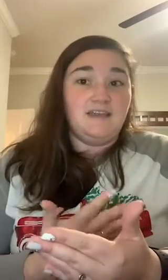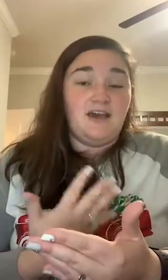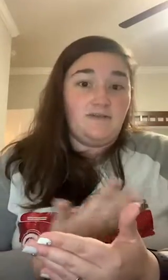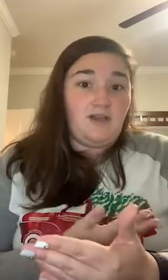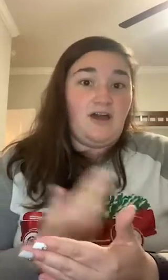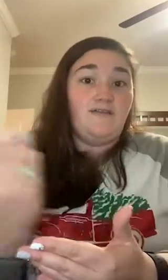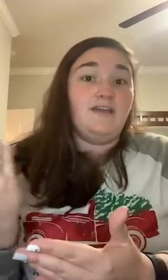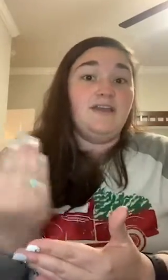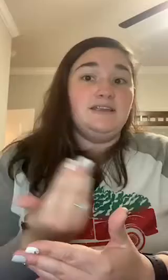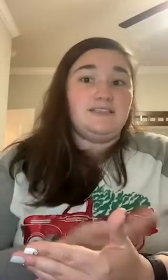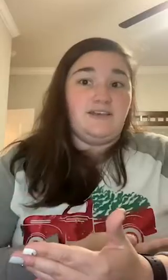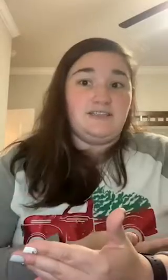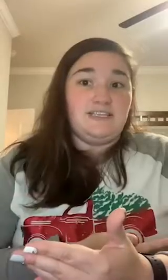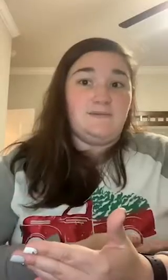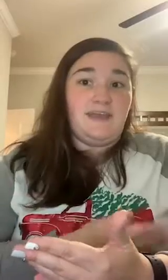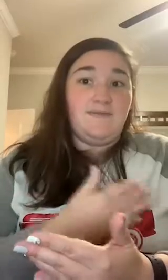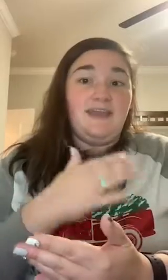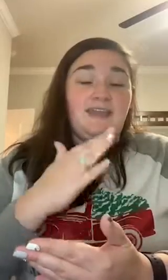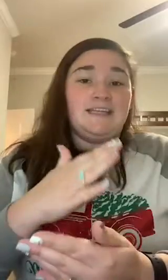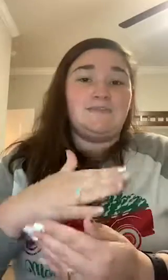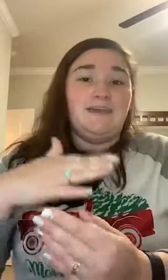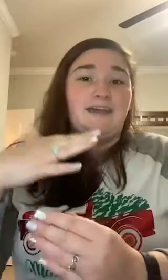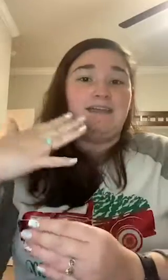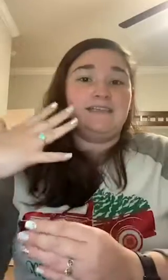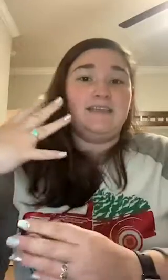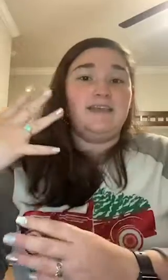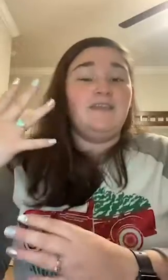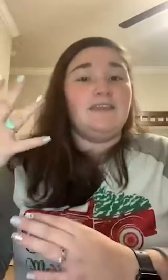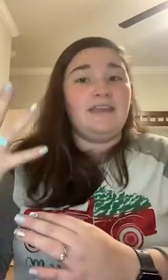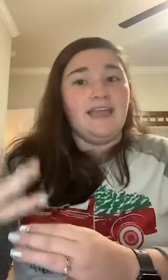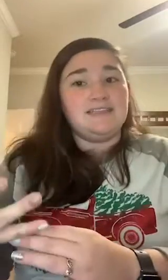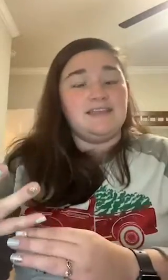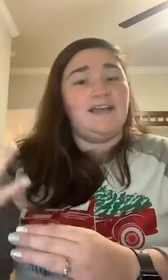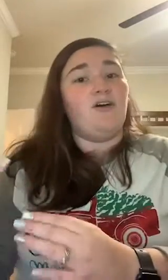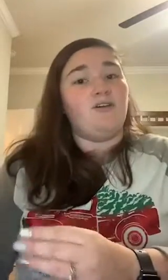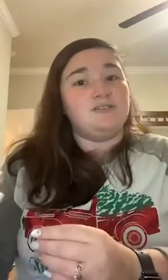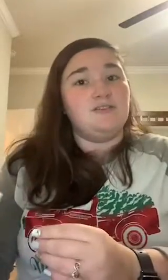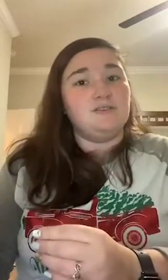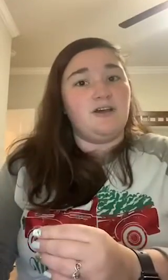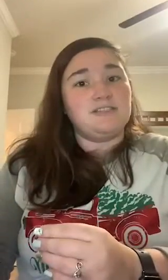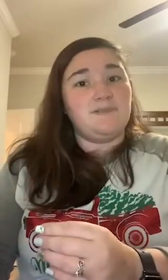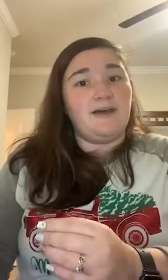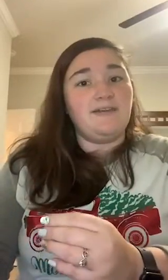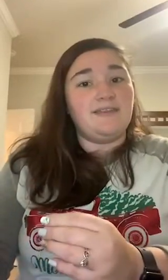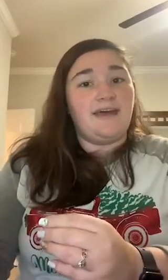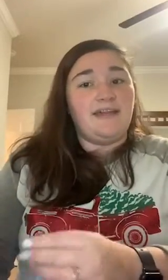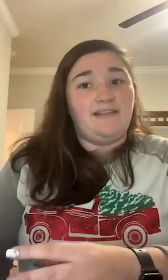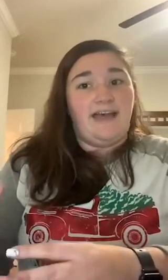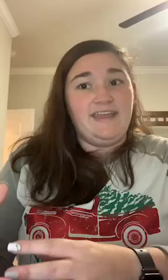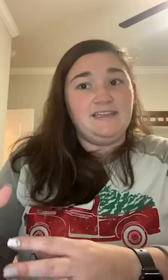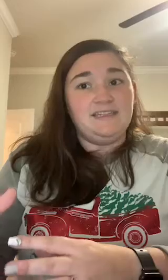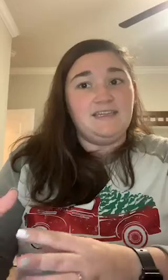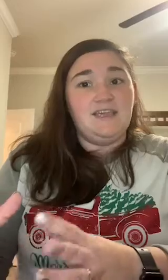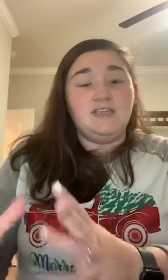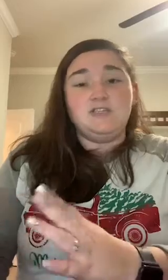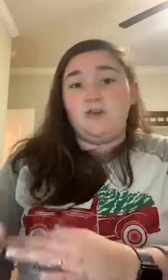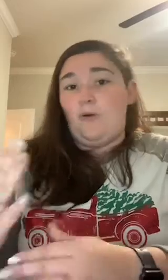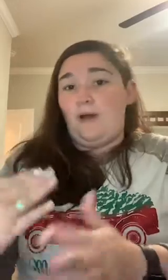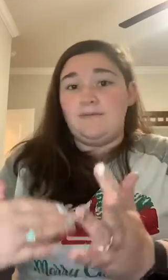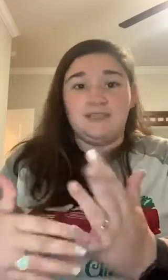of love down to His baby and that's because the next line also talks about that light, so i'm tying